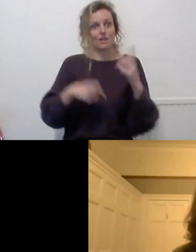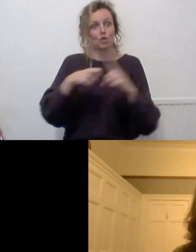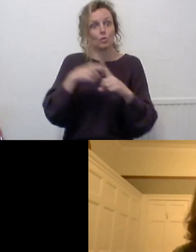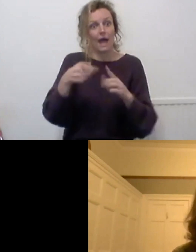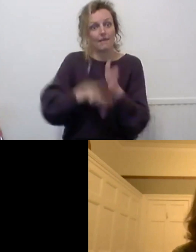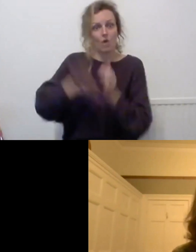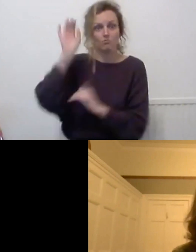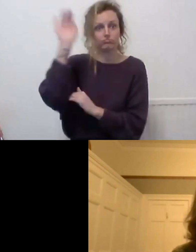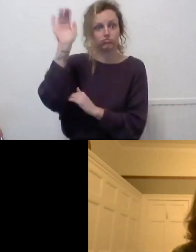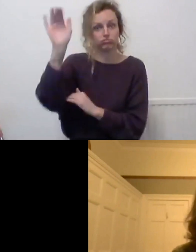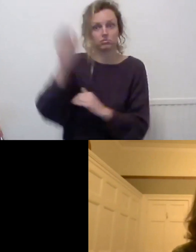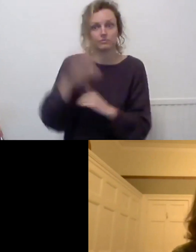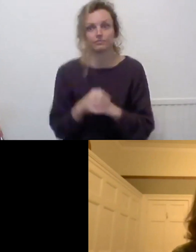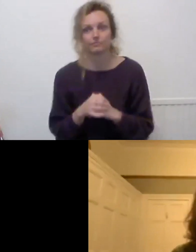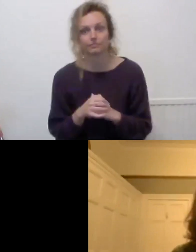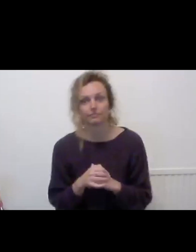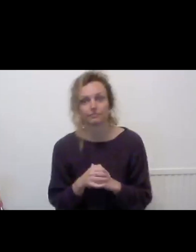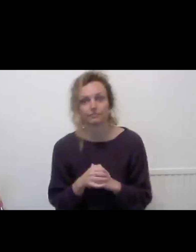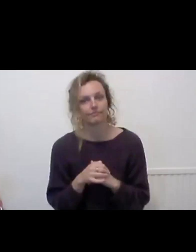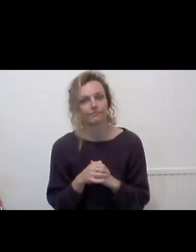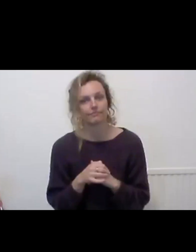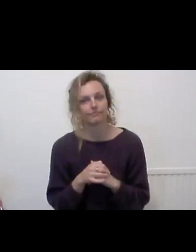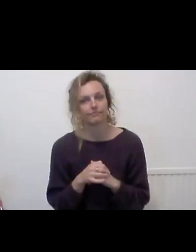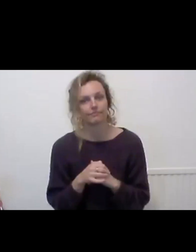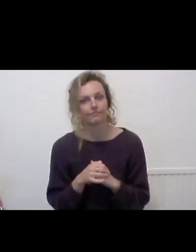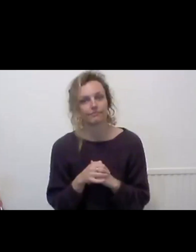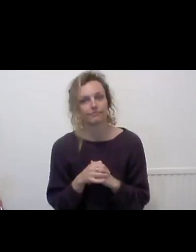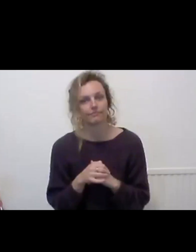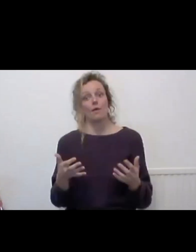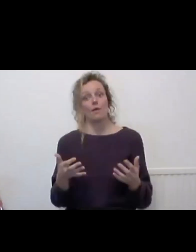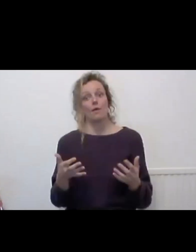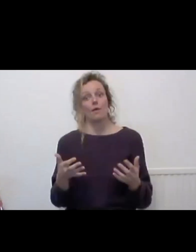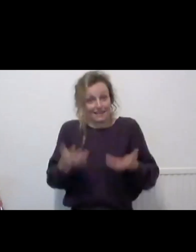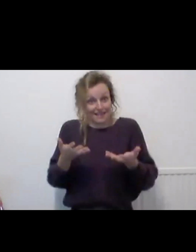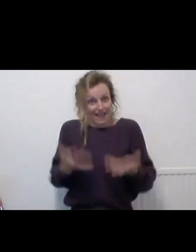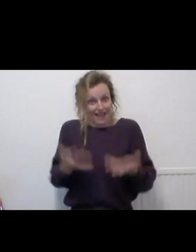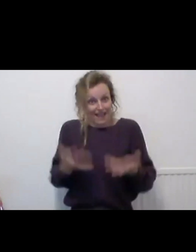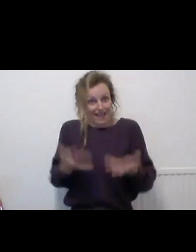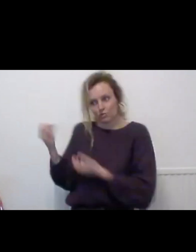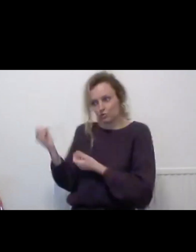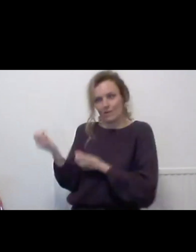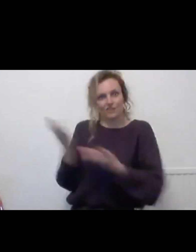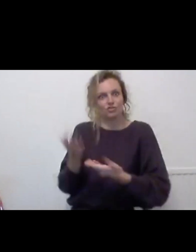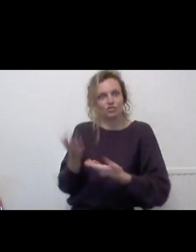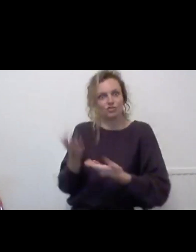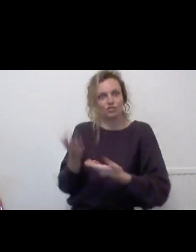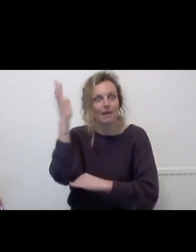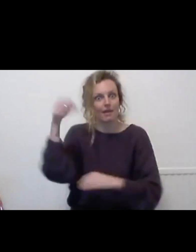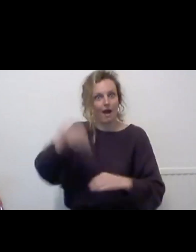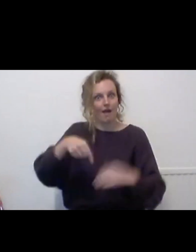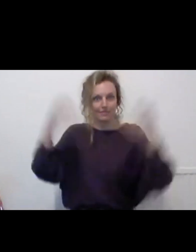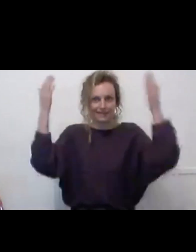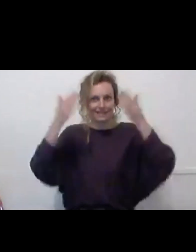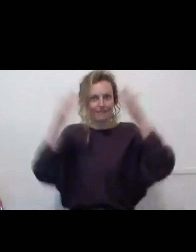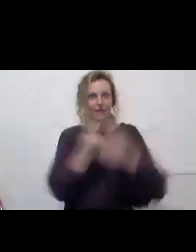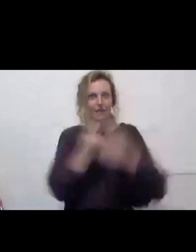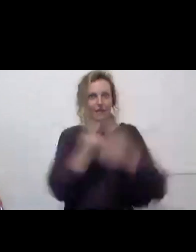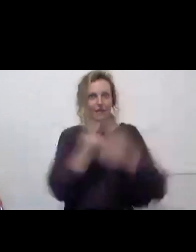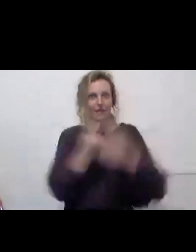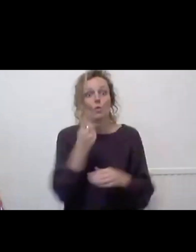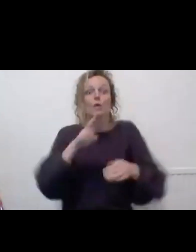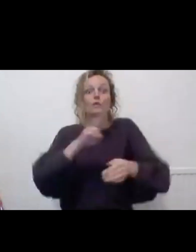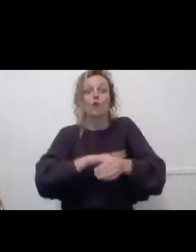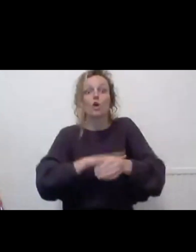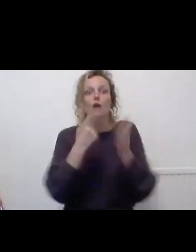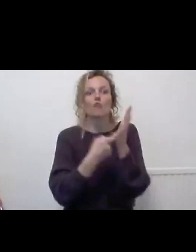And so everyone, I'd like to introduce our speaker this evening, Dr. Raj jaykar Lazarus